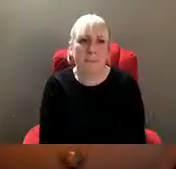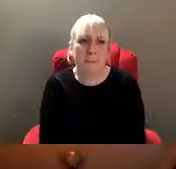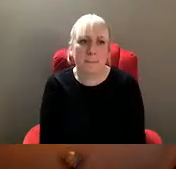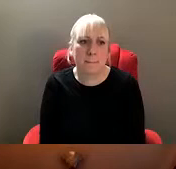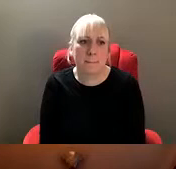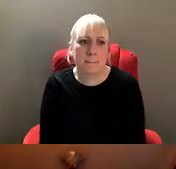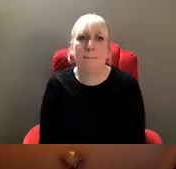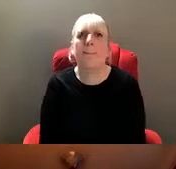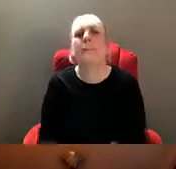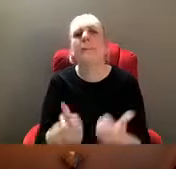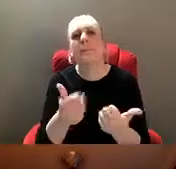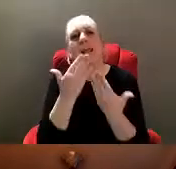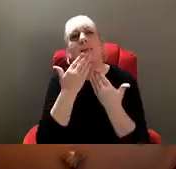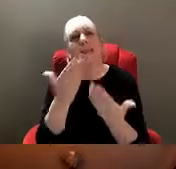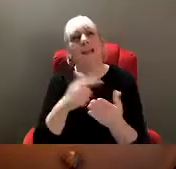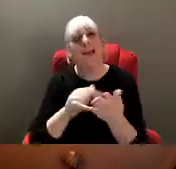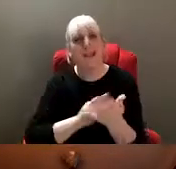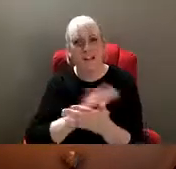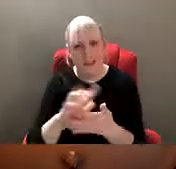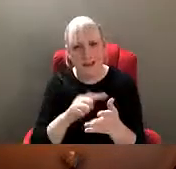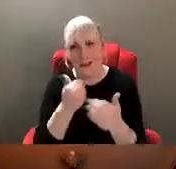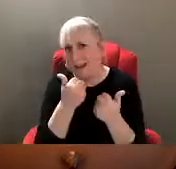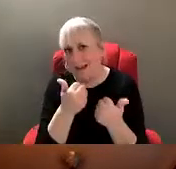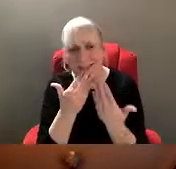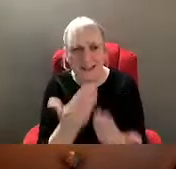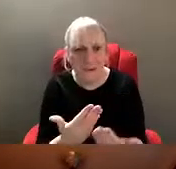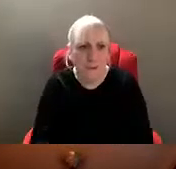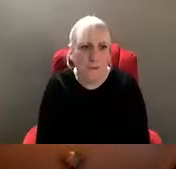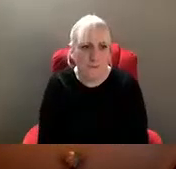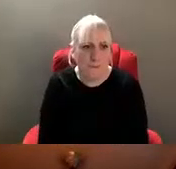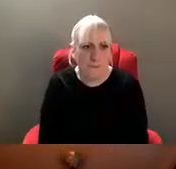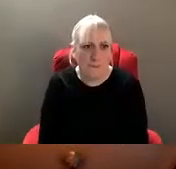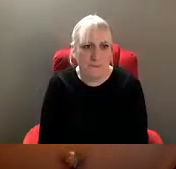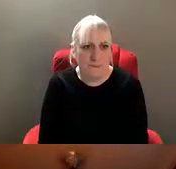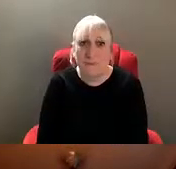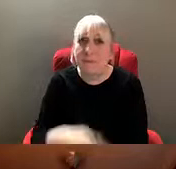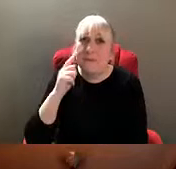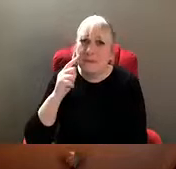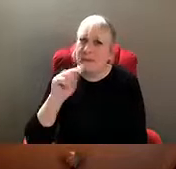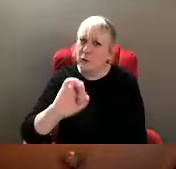thank you so much thank you so much i think the point about migration is something we should think